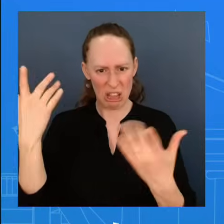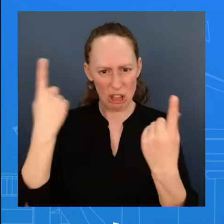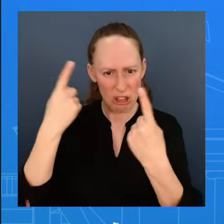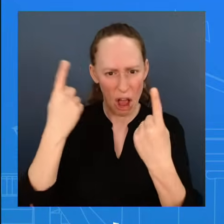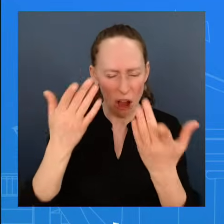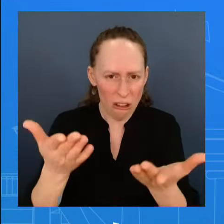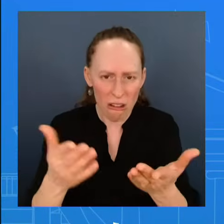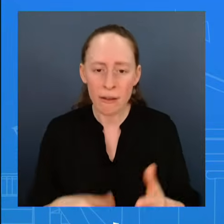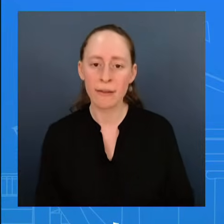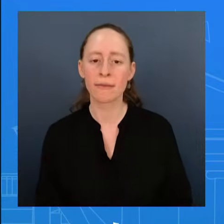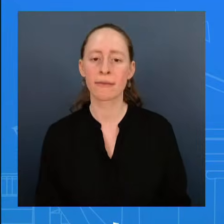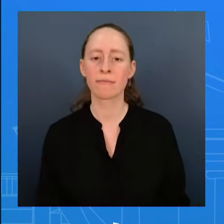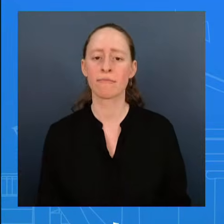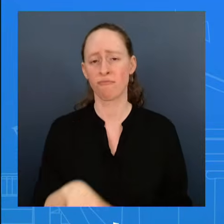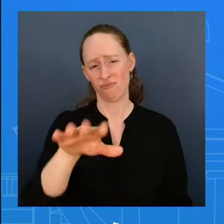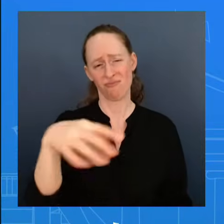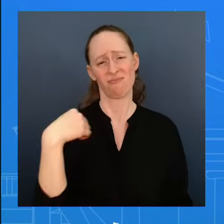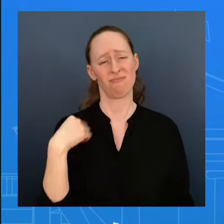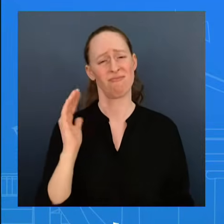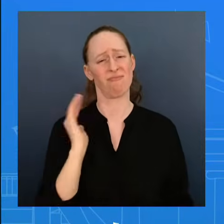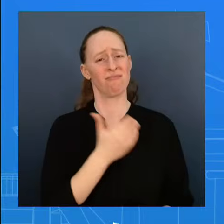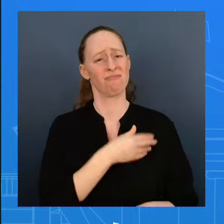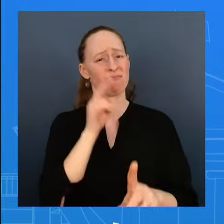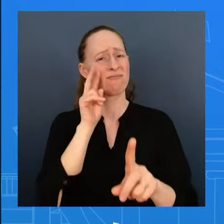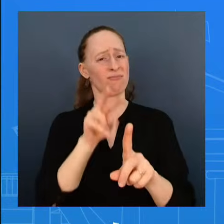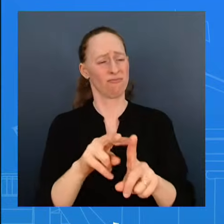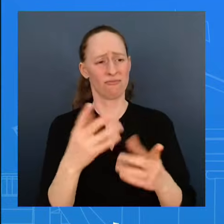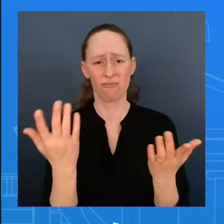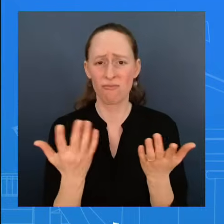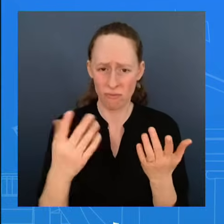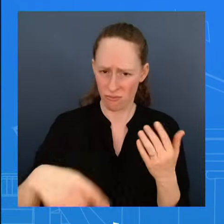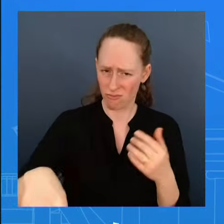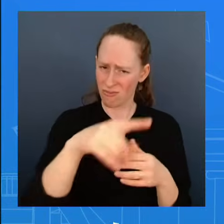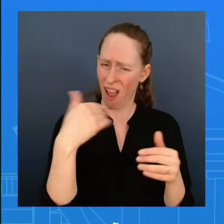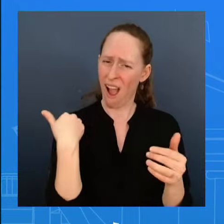as long as it's within the law and that it's peaceful. Forceful- --